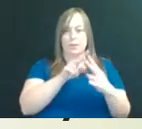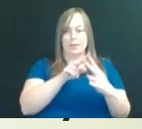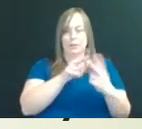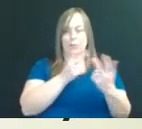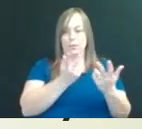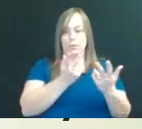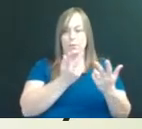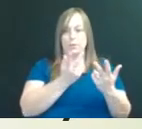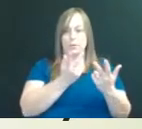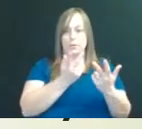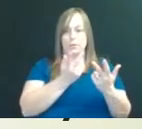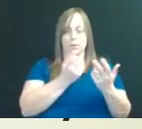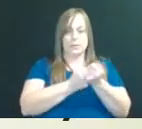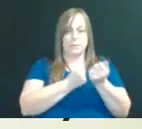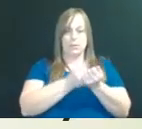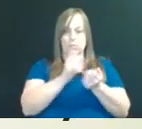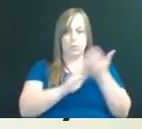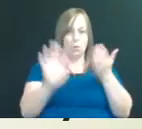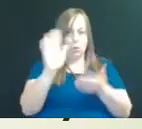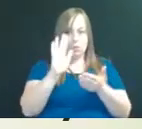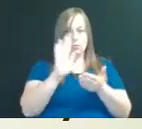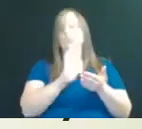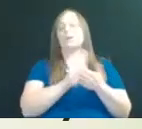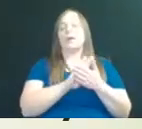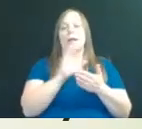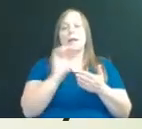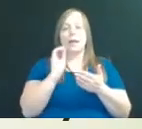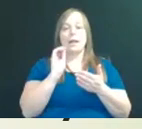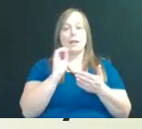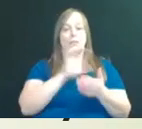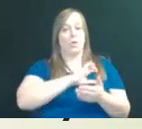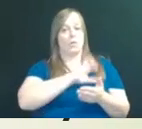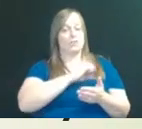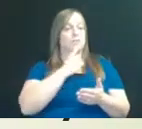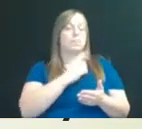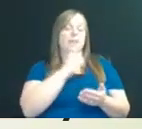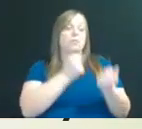about sponsoring you in college. And the hearing officer says I don't support that,